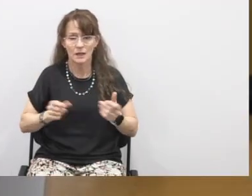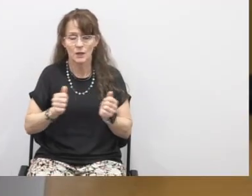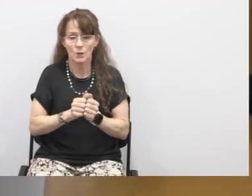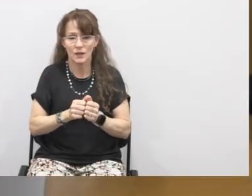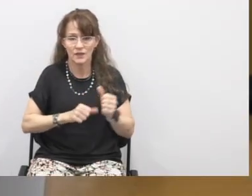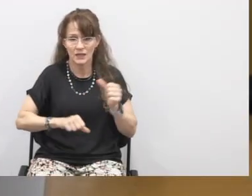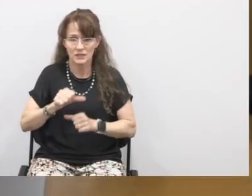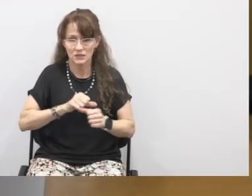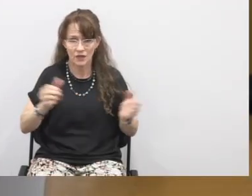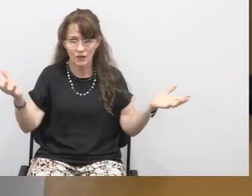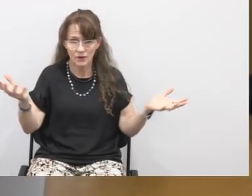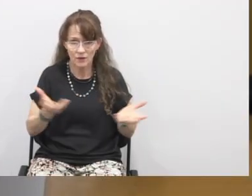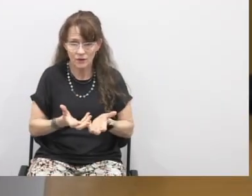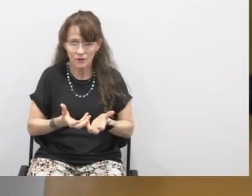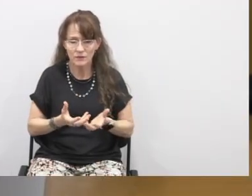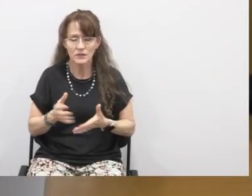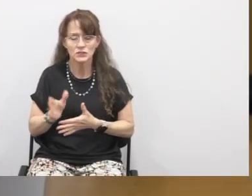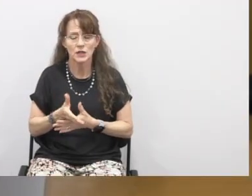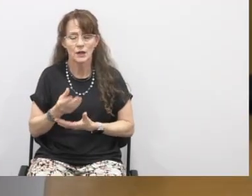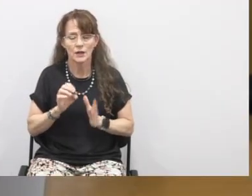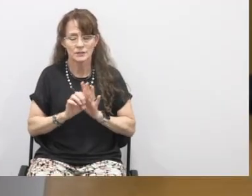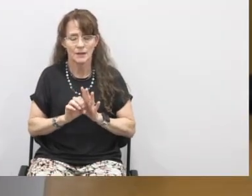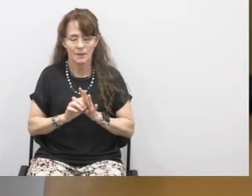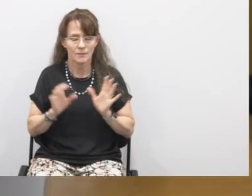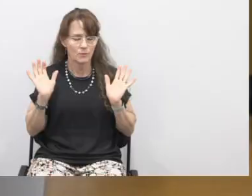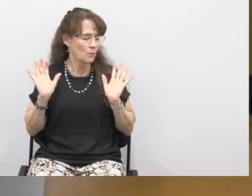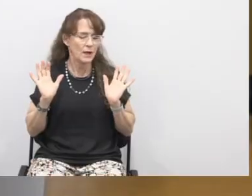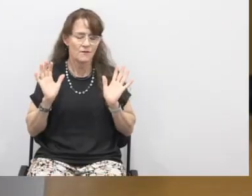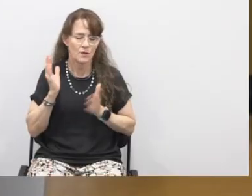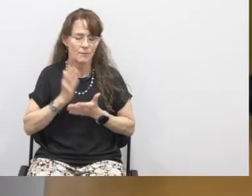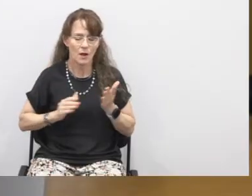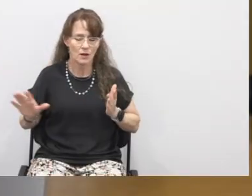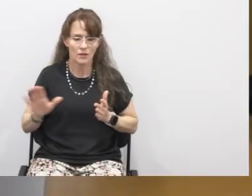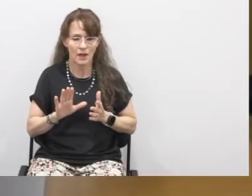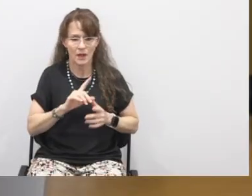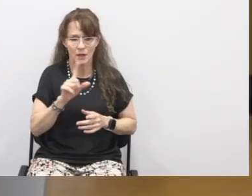Share an example of that. So any part of that question that resonates with you.